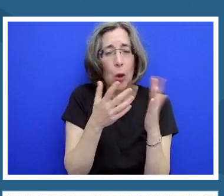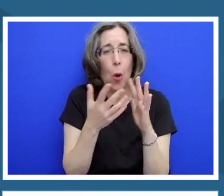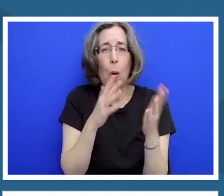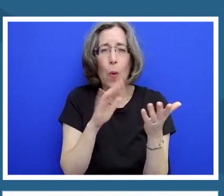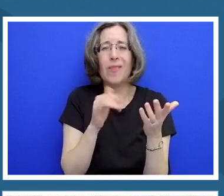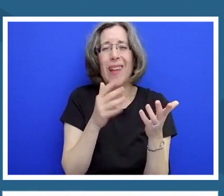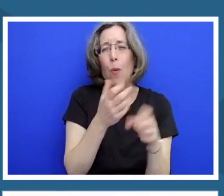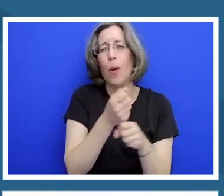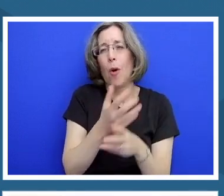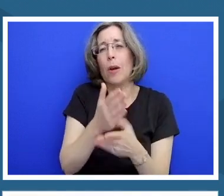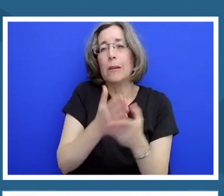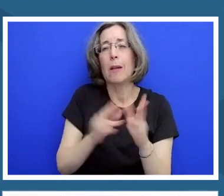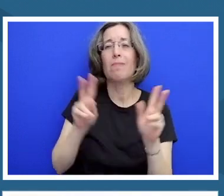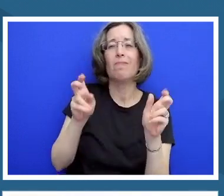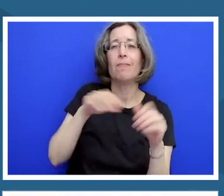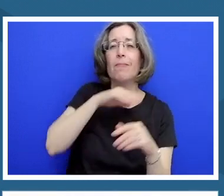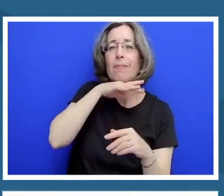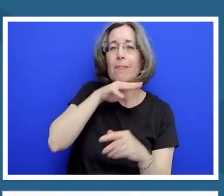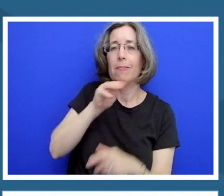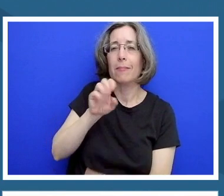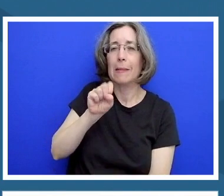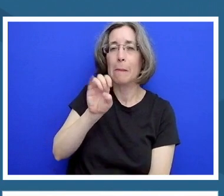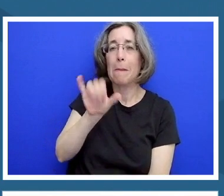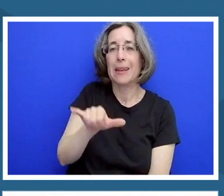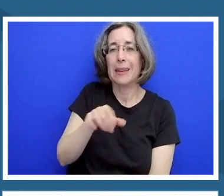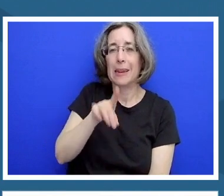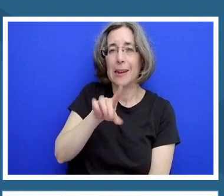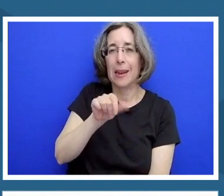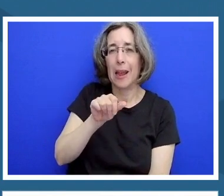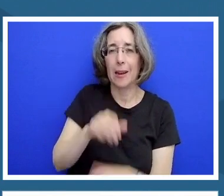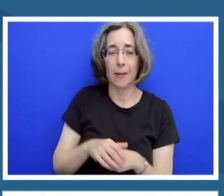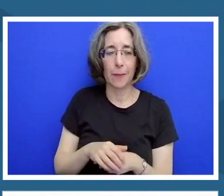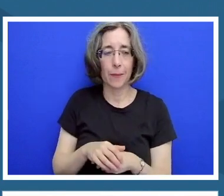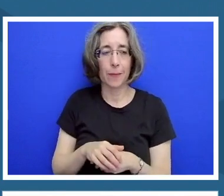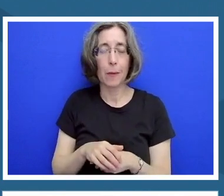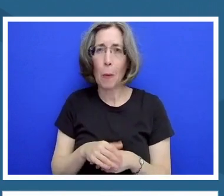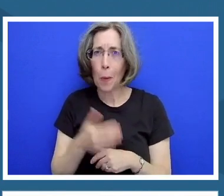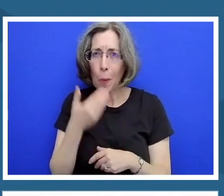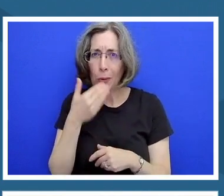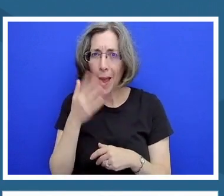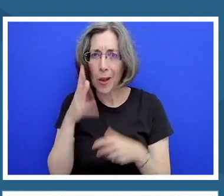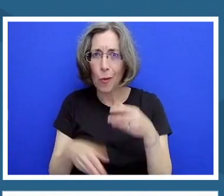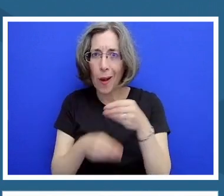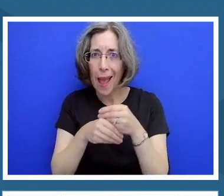all right thanks mary for that little extra addition of messy data that is